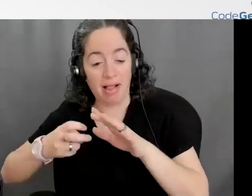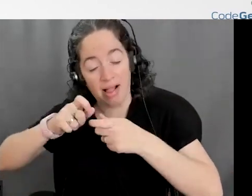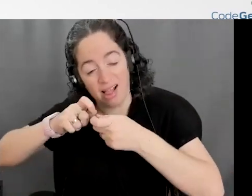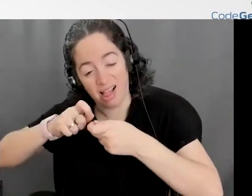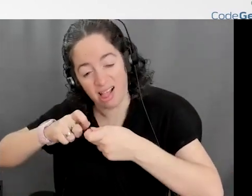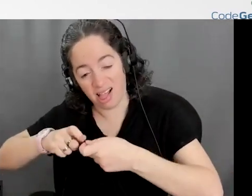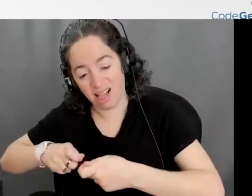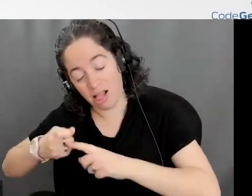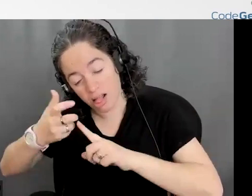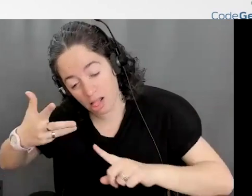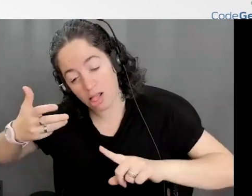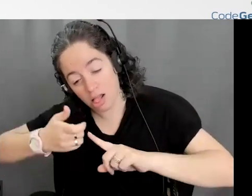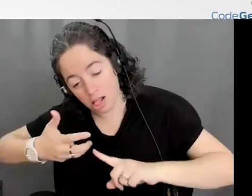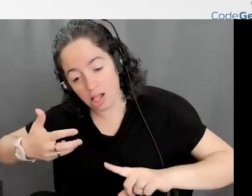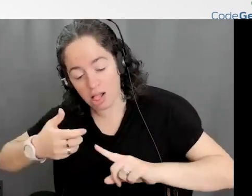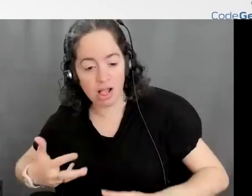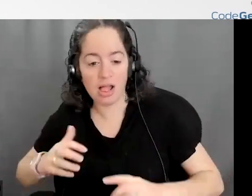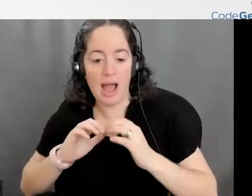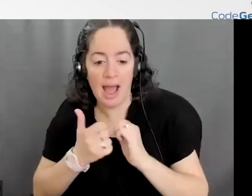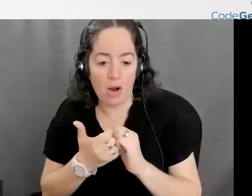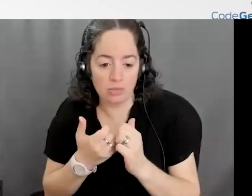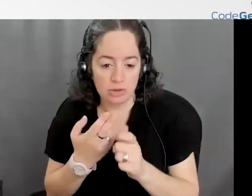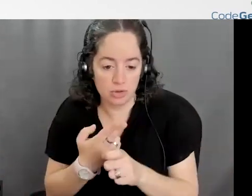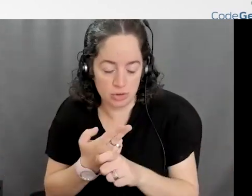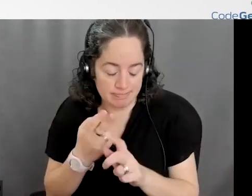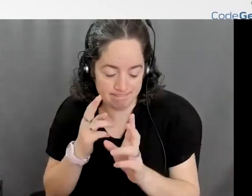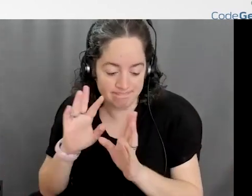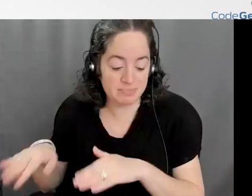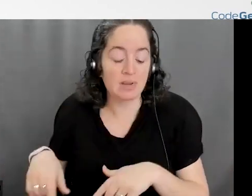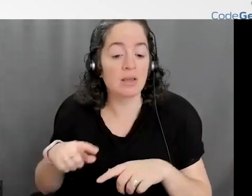but we ended up building two separate tables,